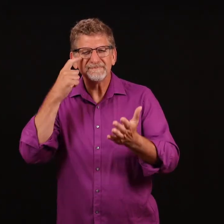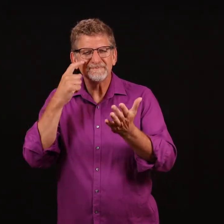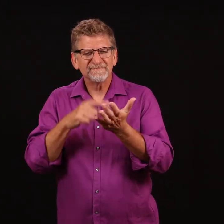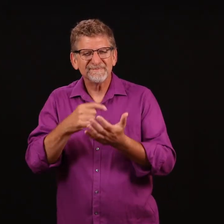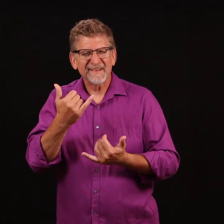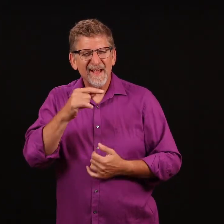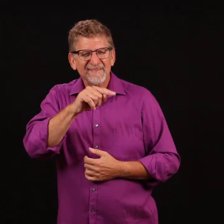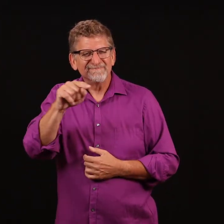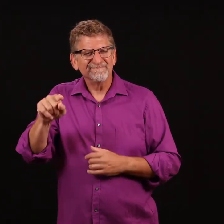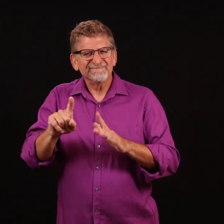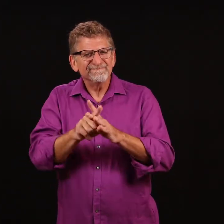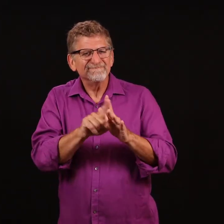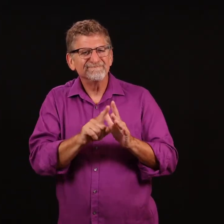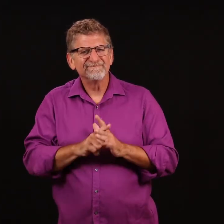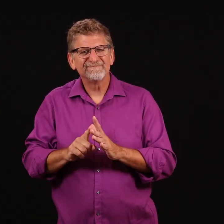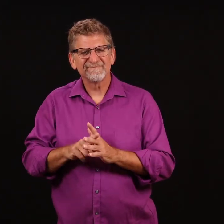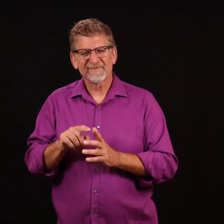Nowadays, something I have noticed showing up over and